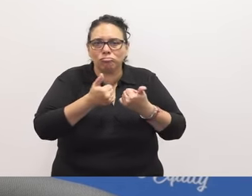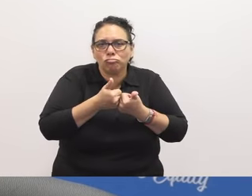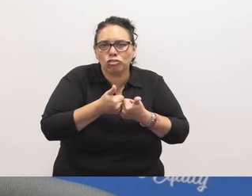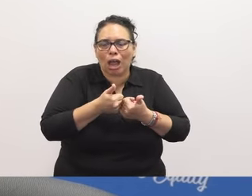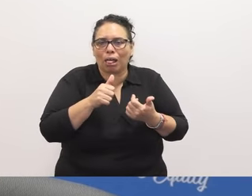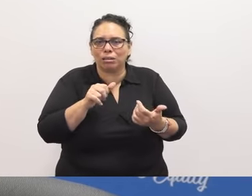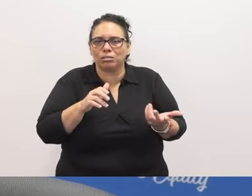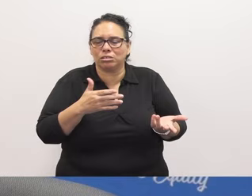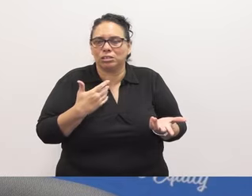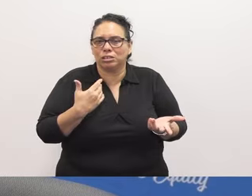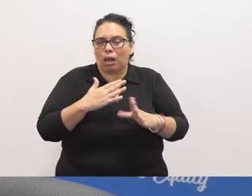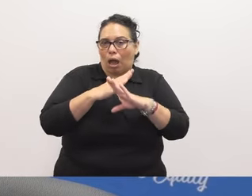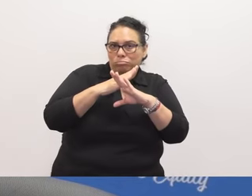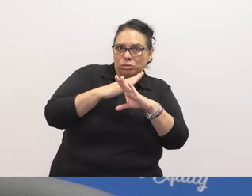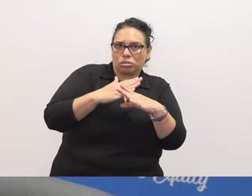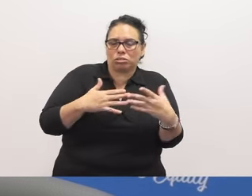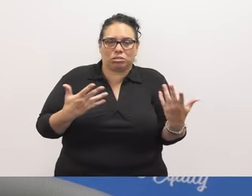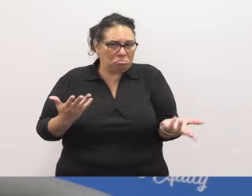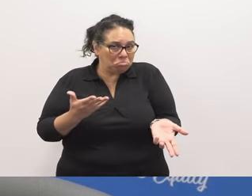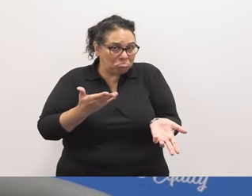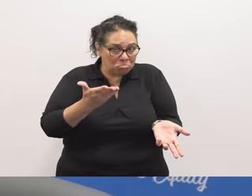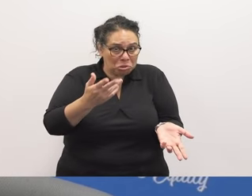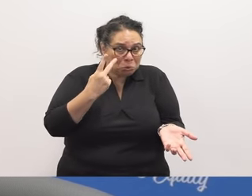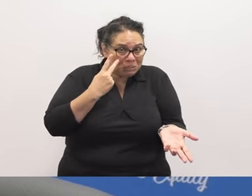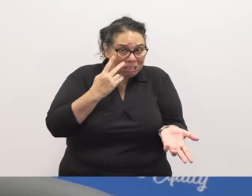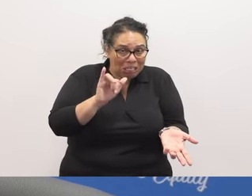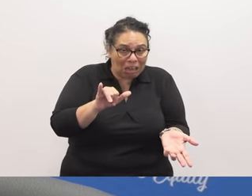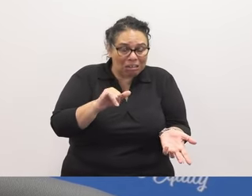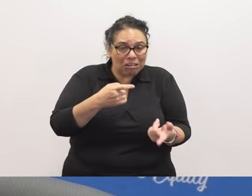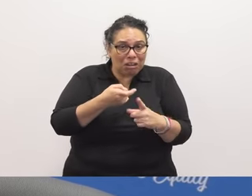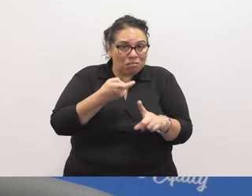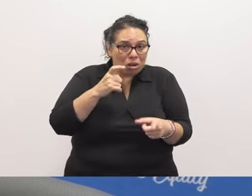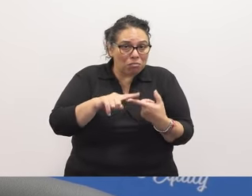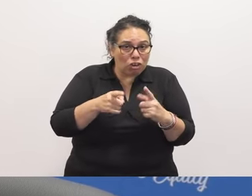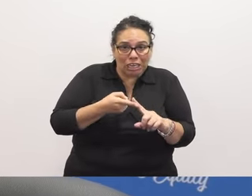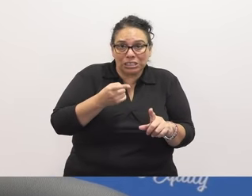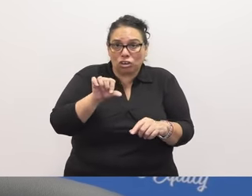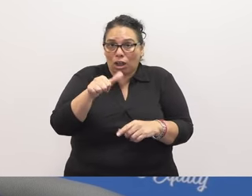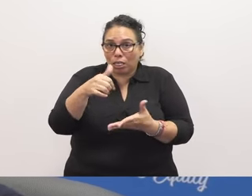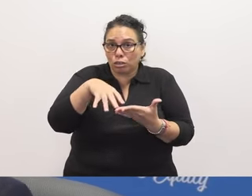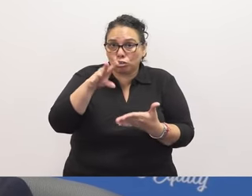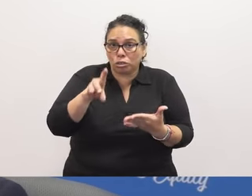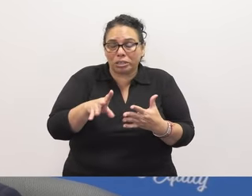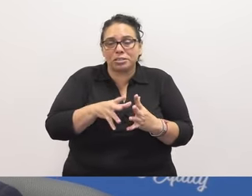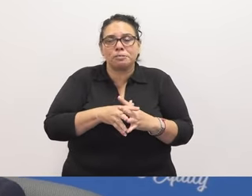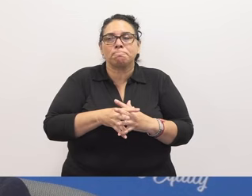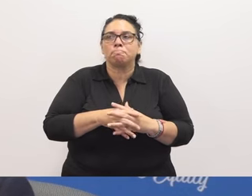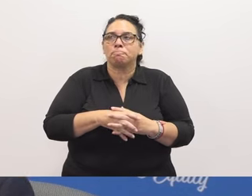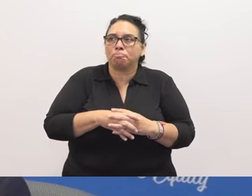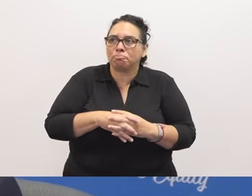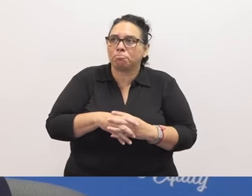have you been seeing or hearing any of that from your friends or students? I'll go first.